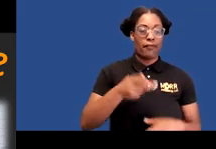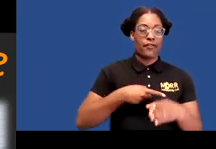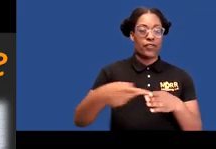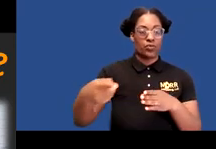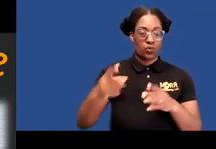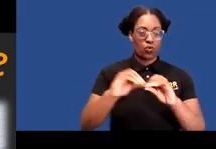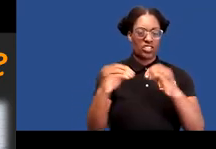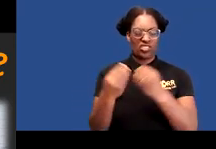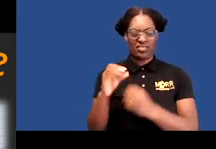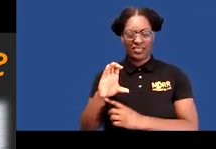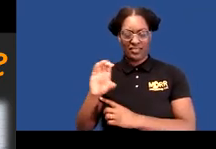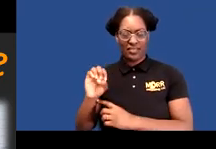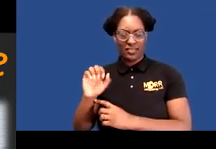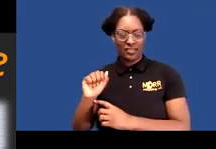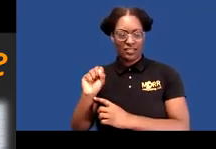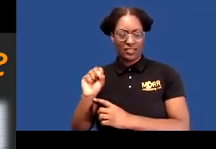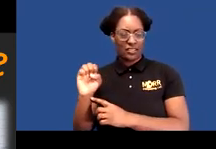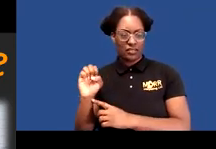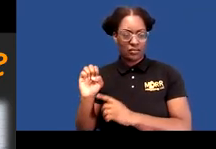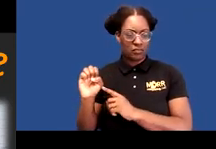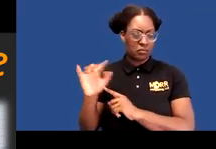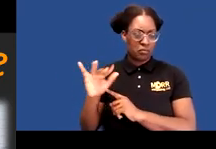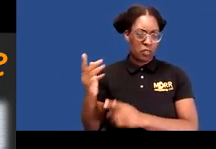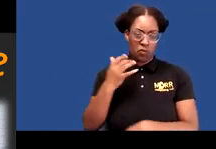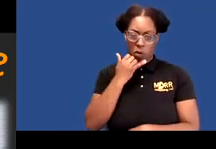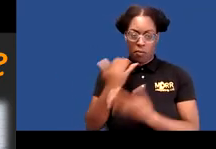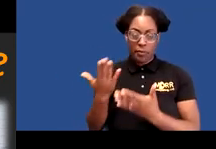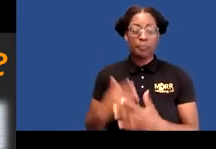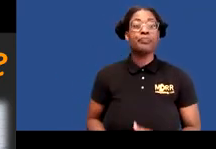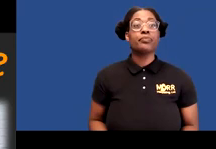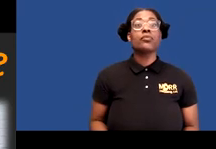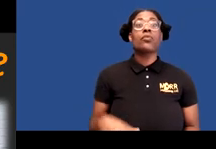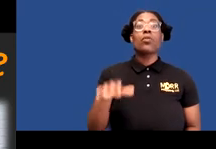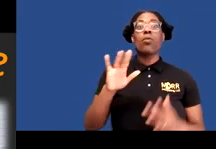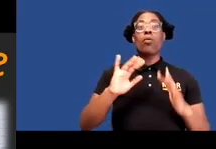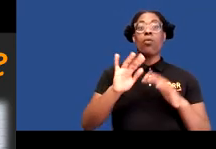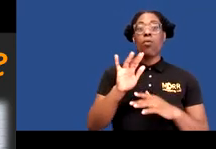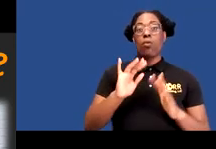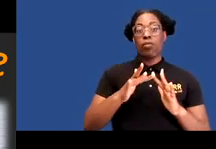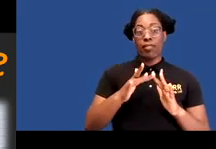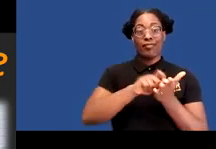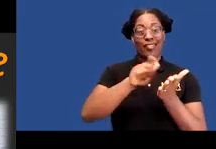is that online writing instruction should be universally inclusive and accessible.